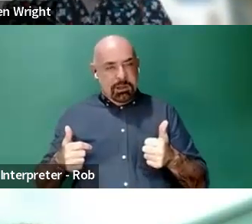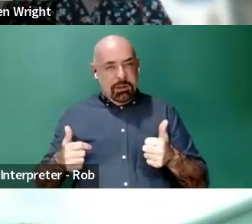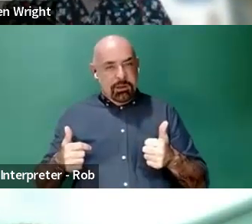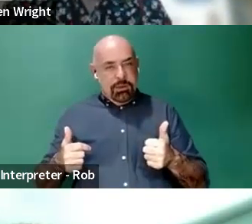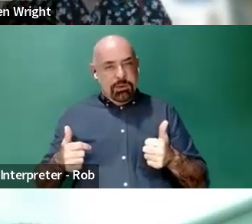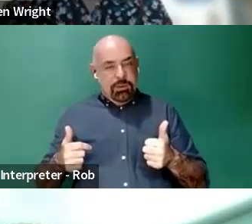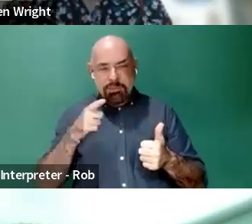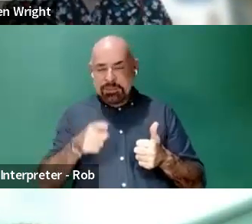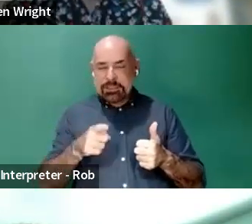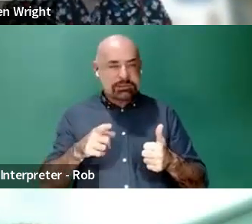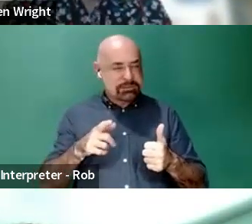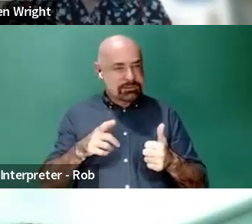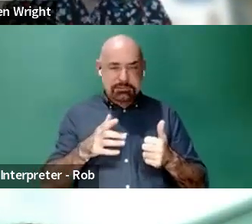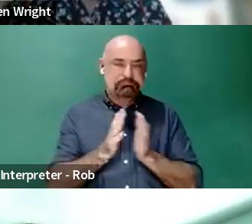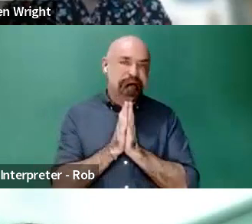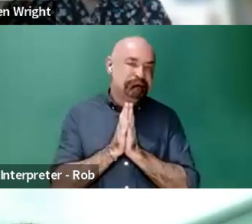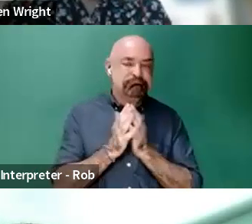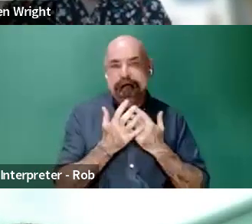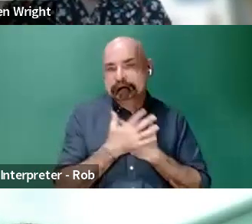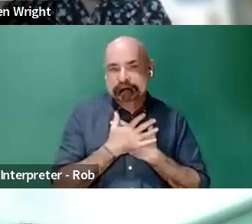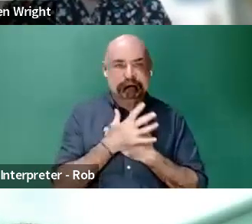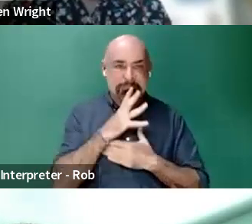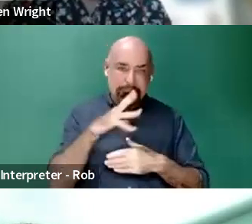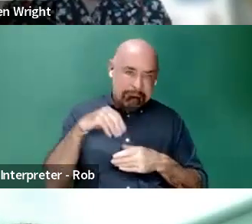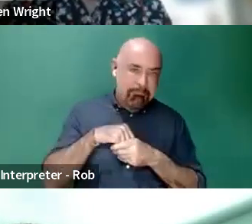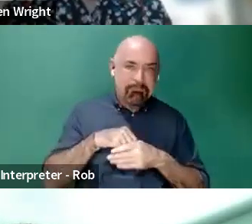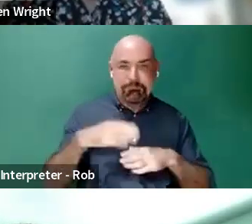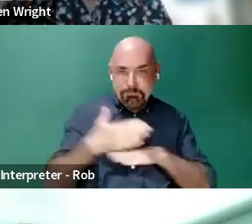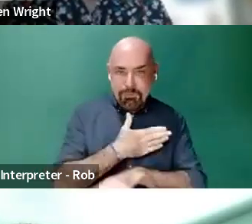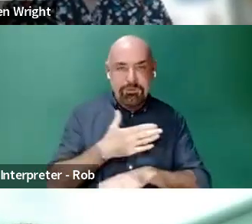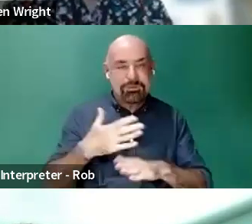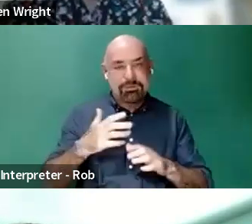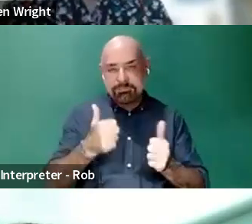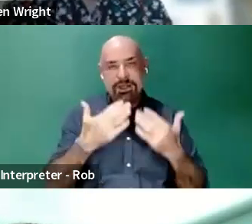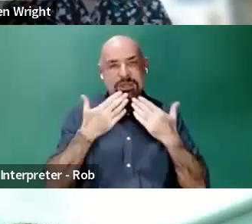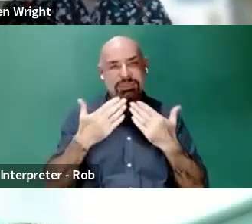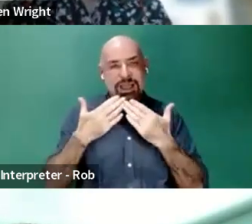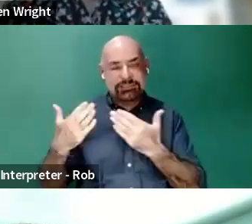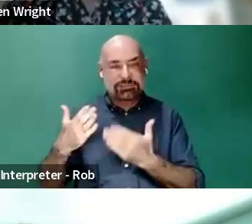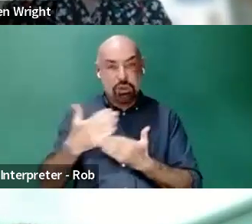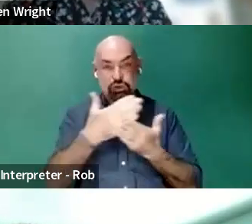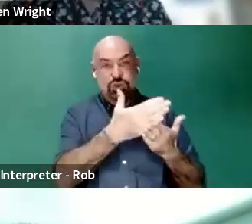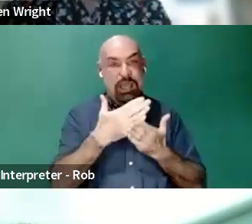I think, for everybody involved behind the scenes. Thank you for saying you'll share with the wider team and new staff inductions.